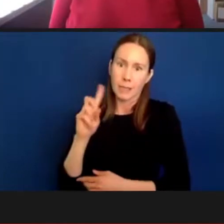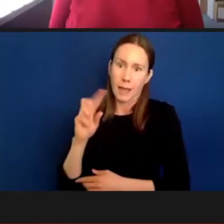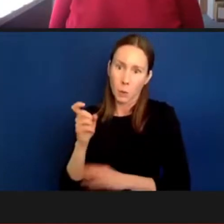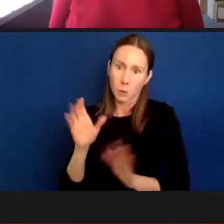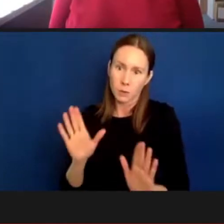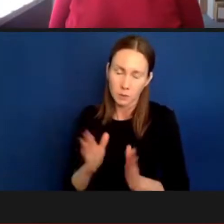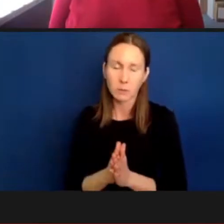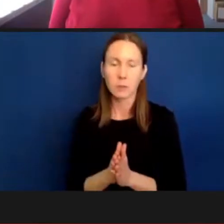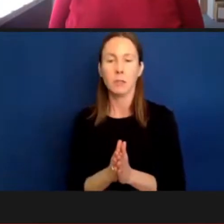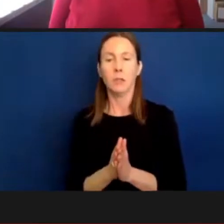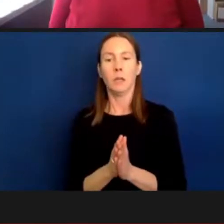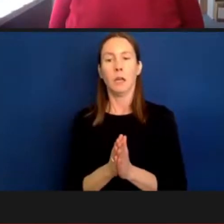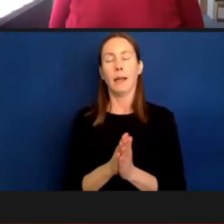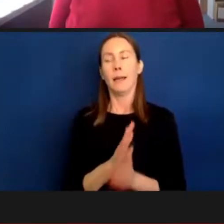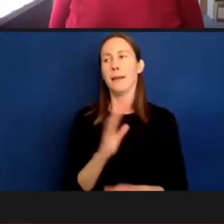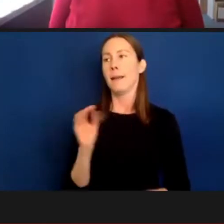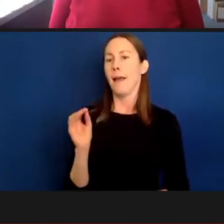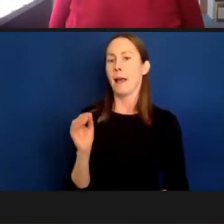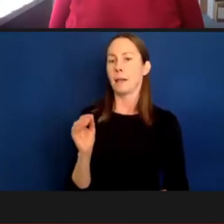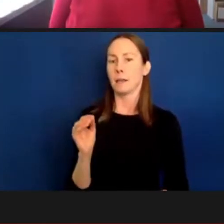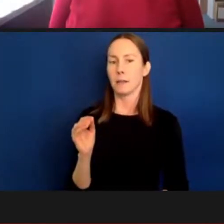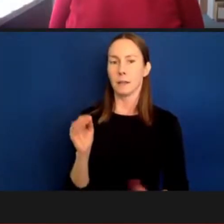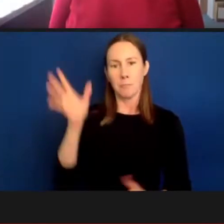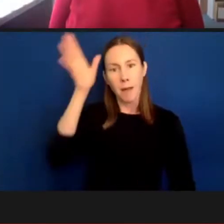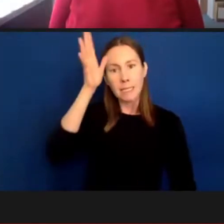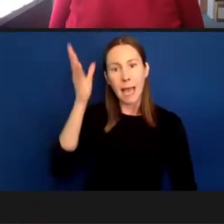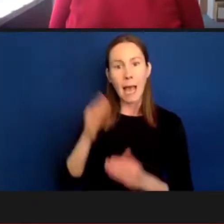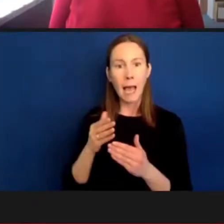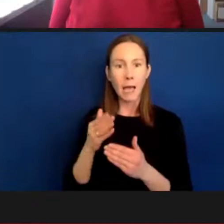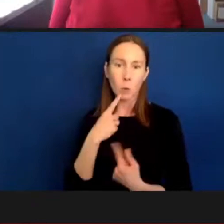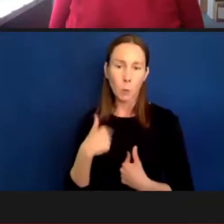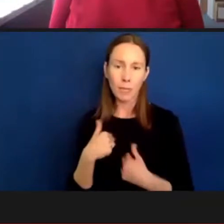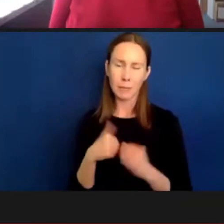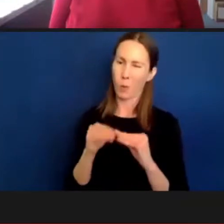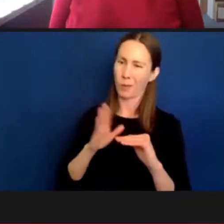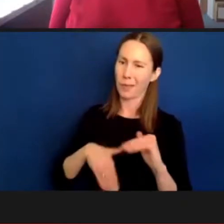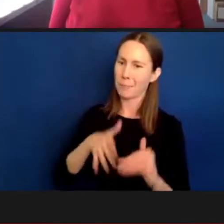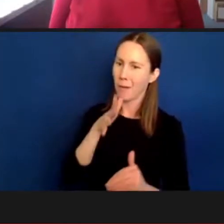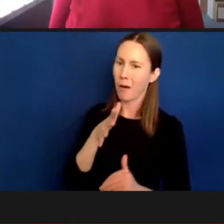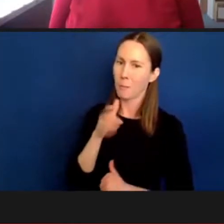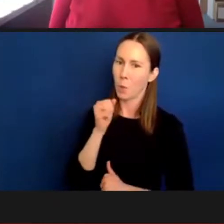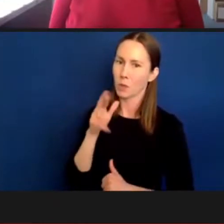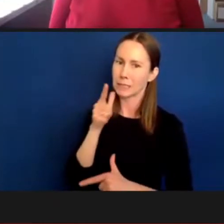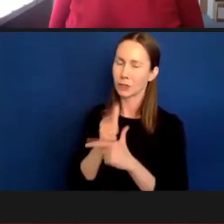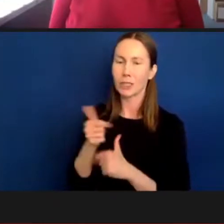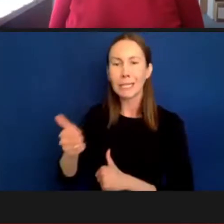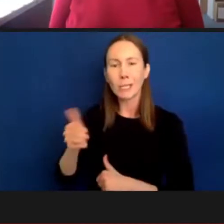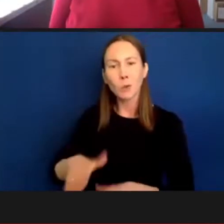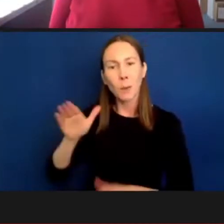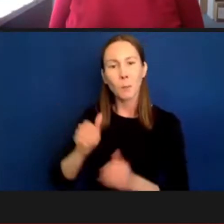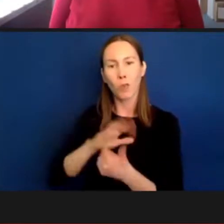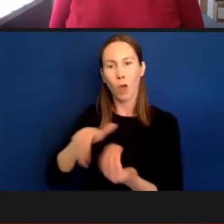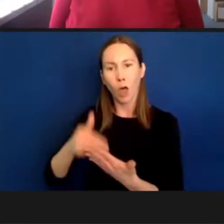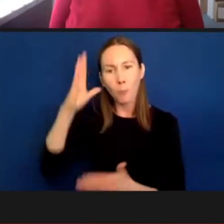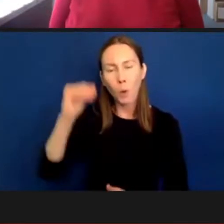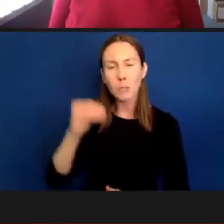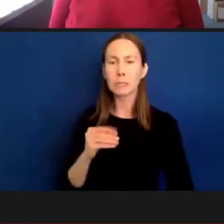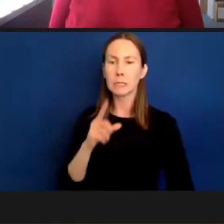And dad had disclosed to me, more than my mom or sister—he had grown up with all boys, he had been abused by his step-mother.